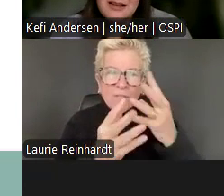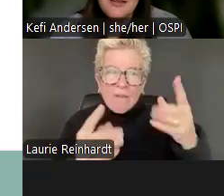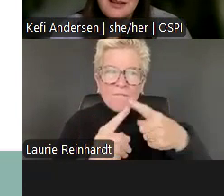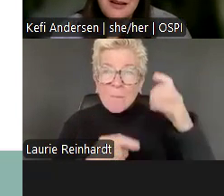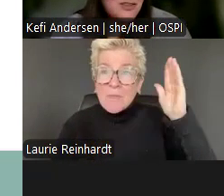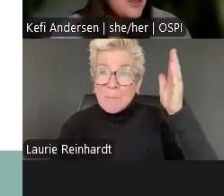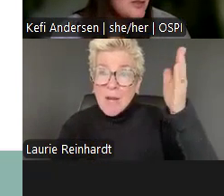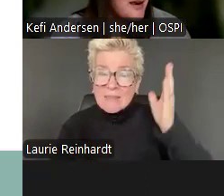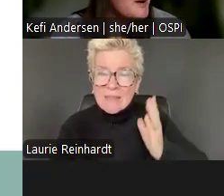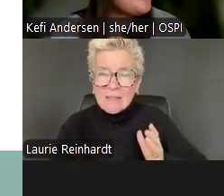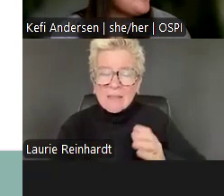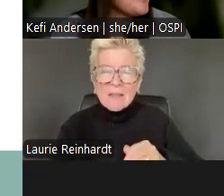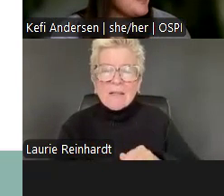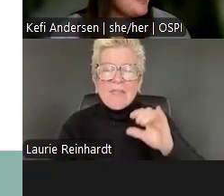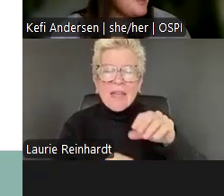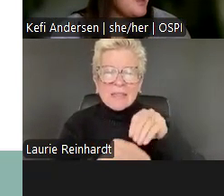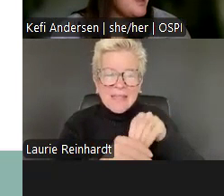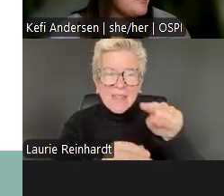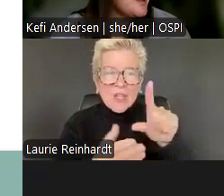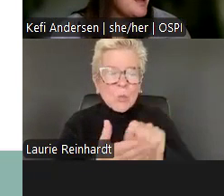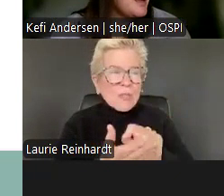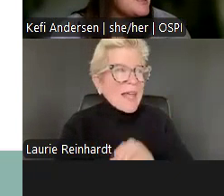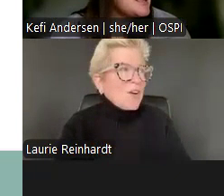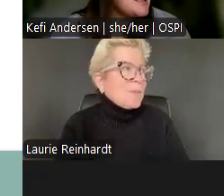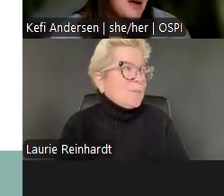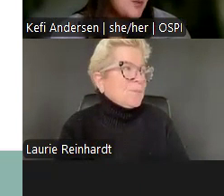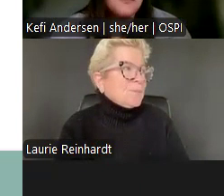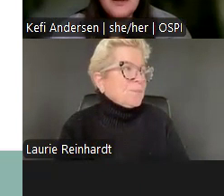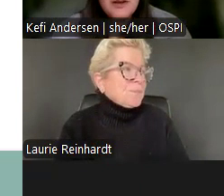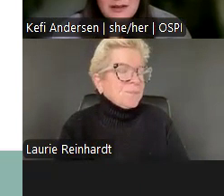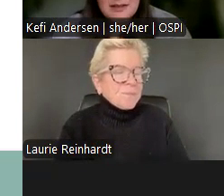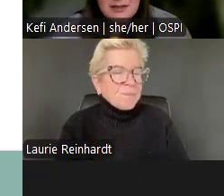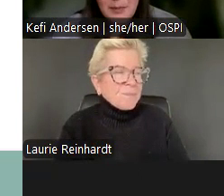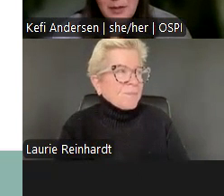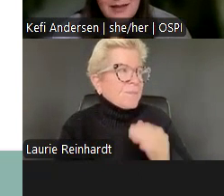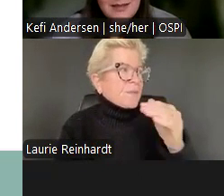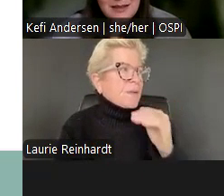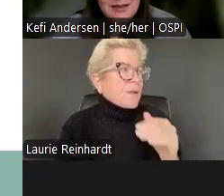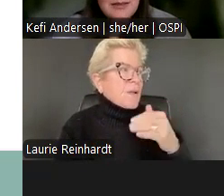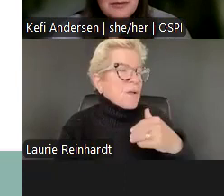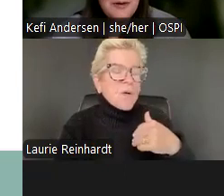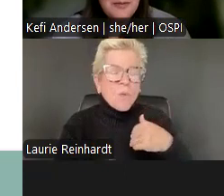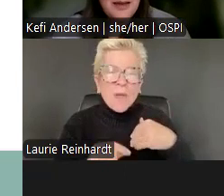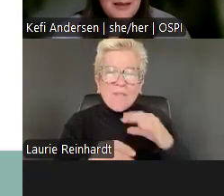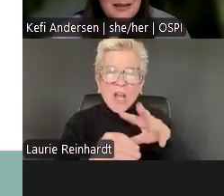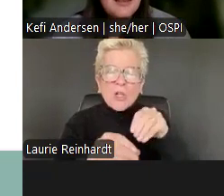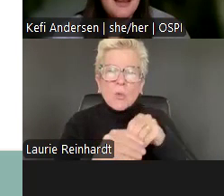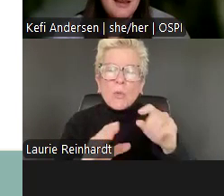that's in our Engage newsletter. And we've included this sample lesson from Candace